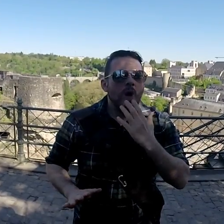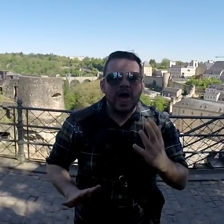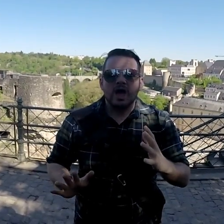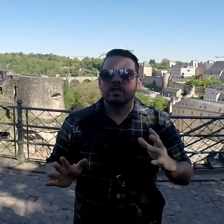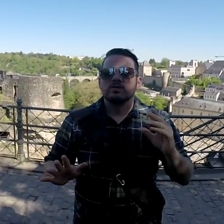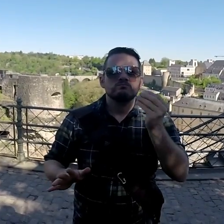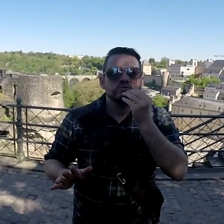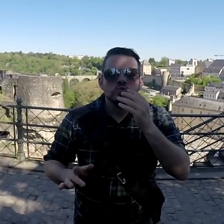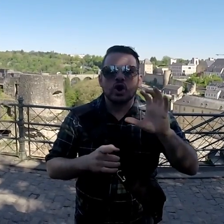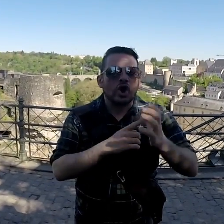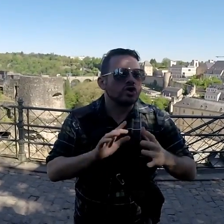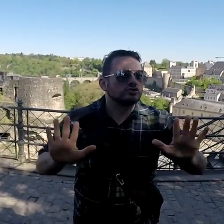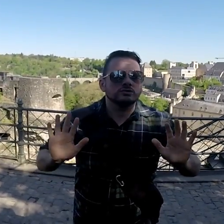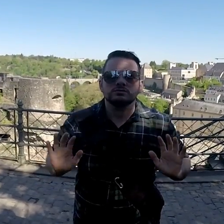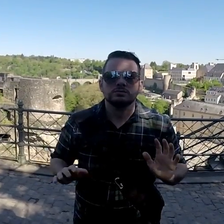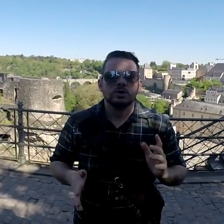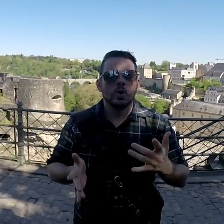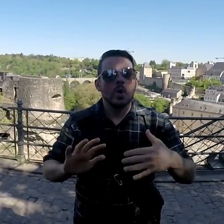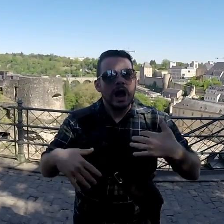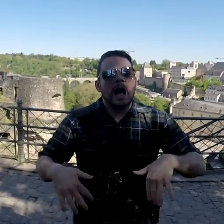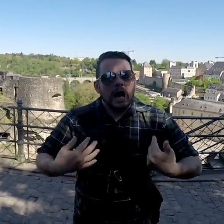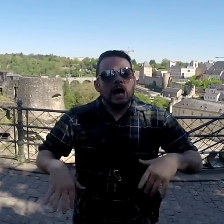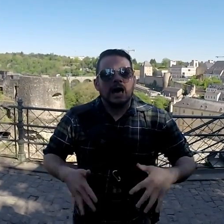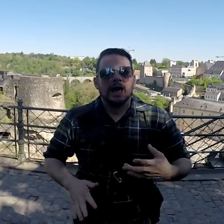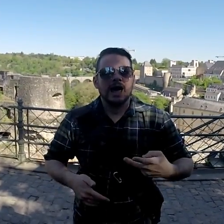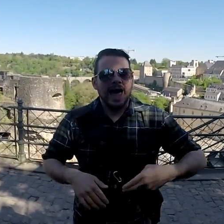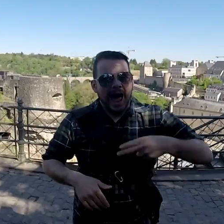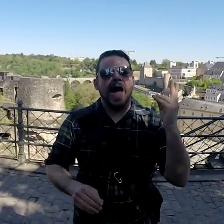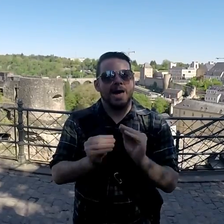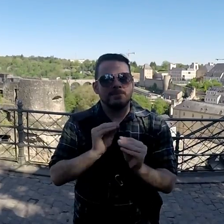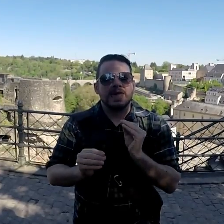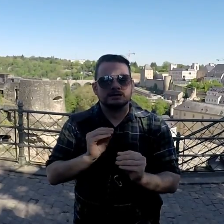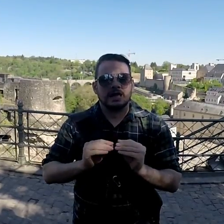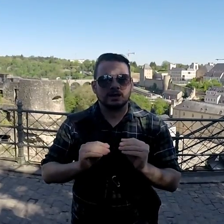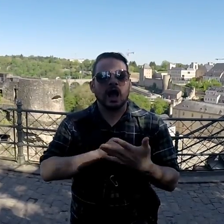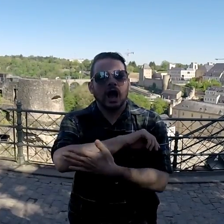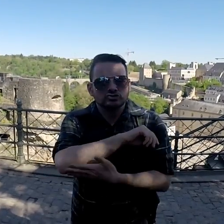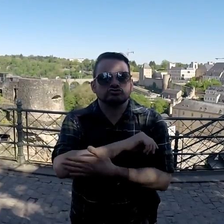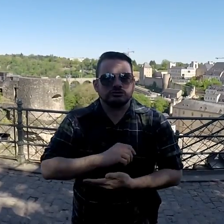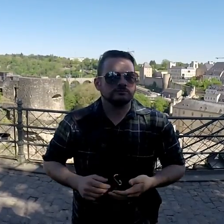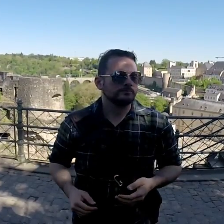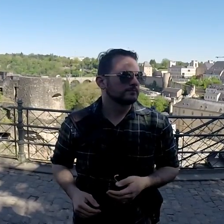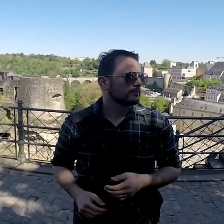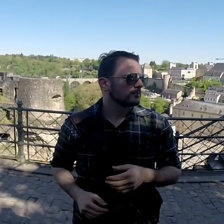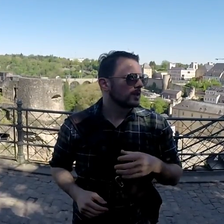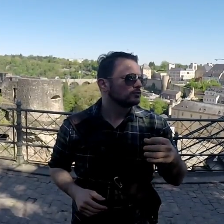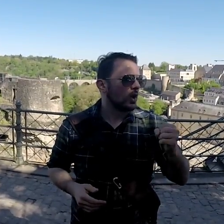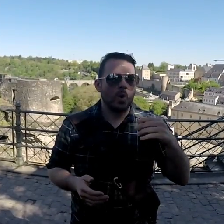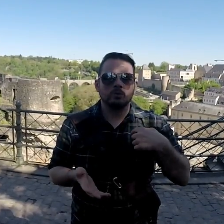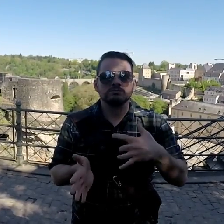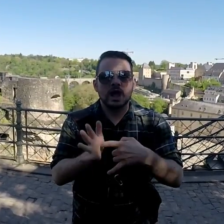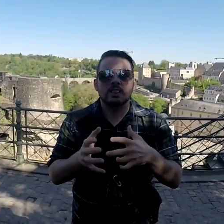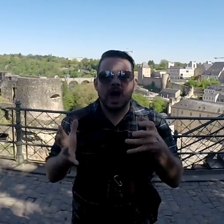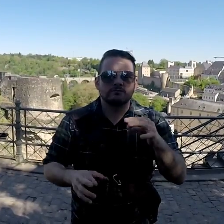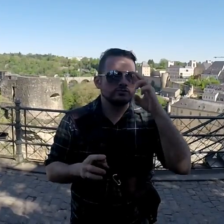The culture and food are beyond amazing. It's a highly maintained country! It takes a lot of respect.